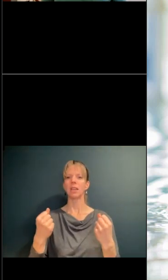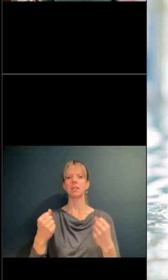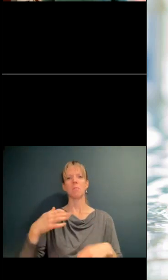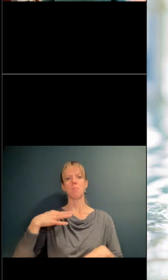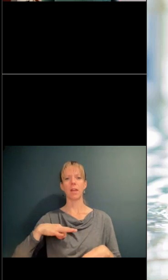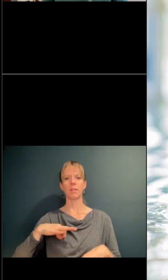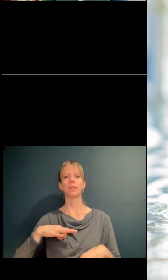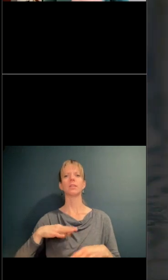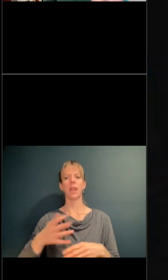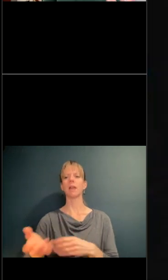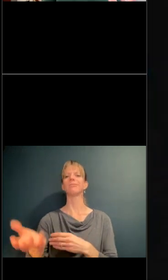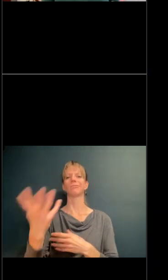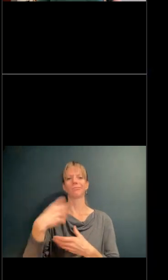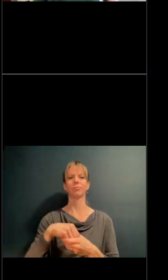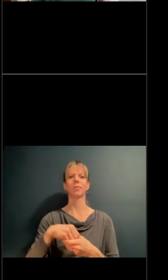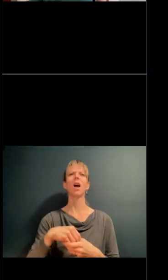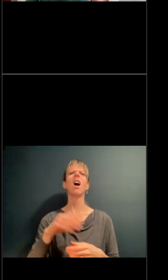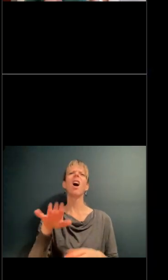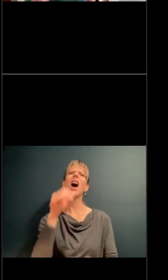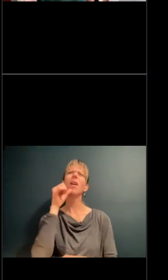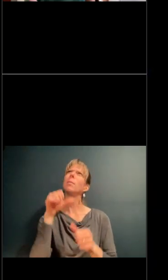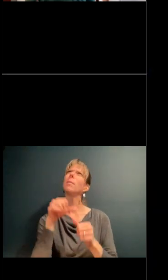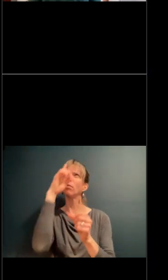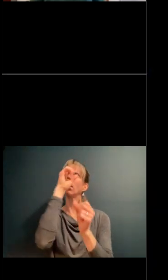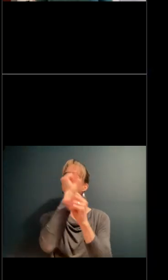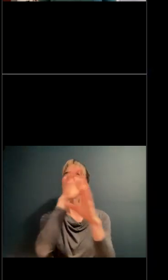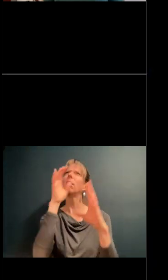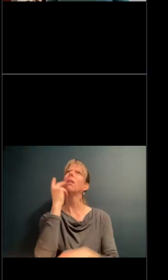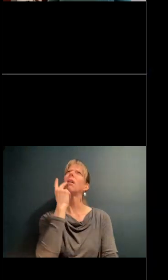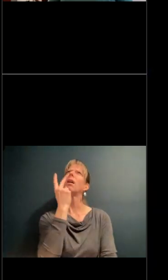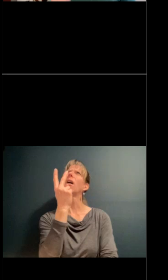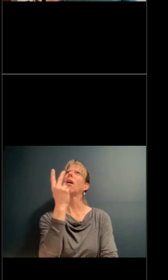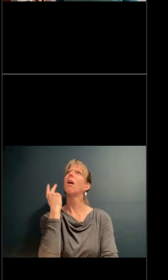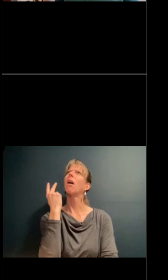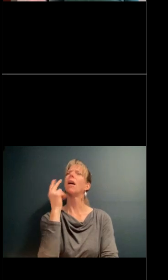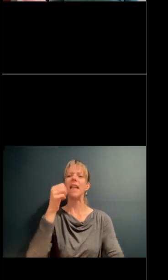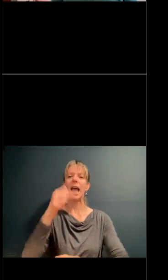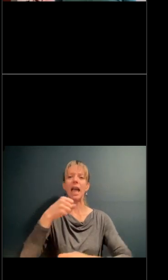This reminds me of a study we did about 10 years ago now where we asked parents